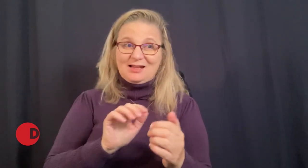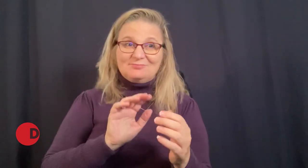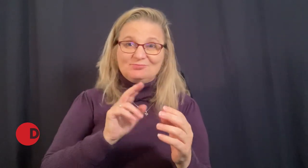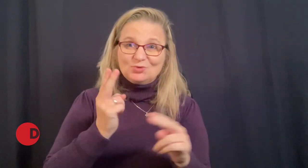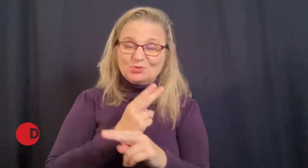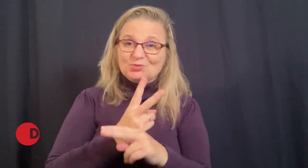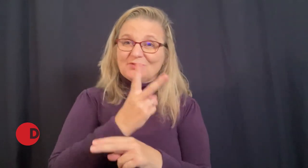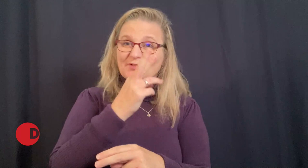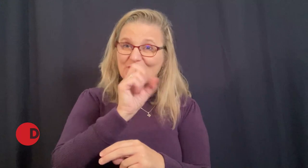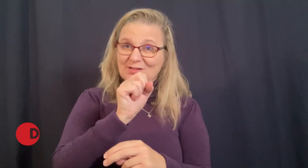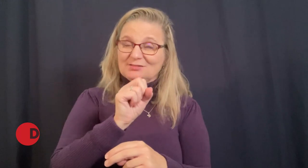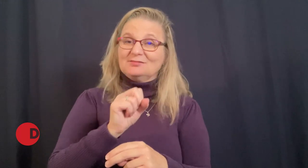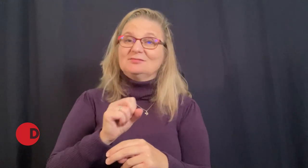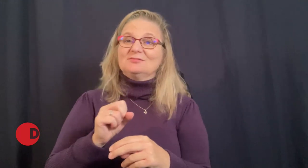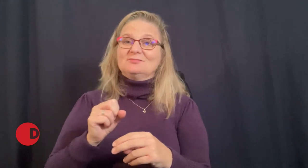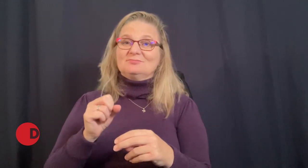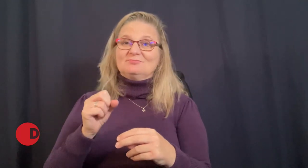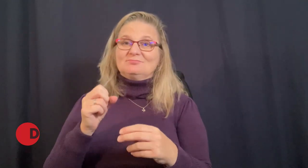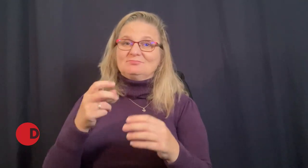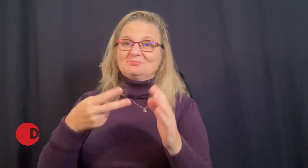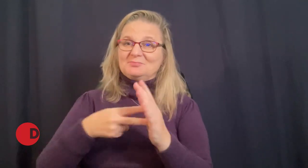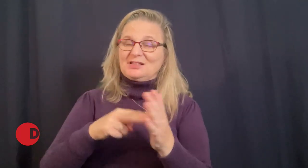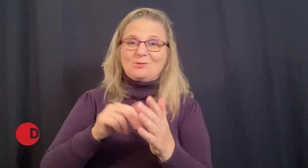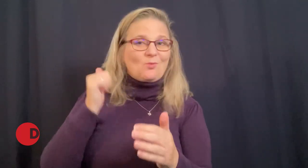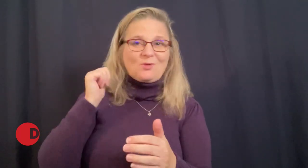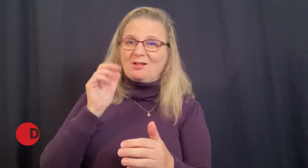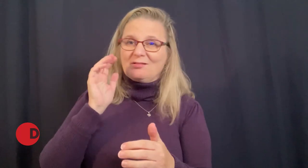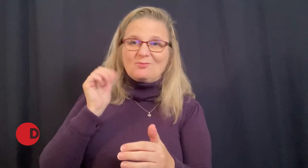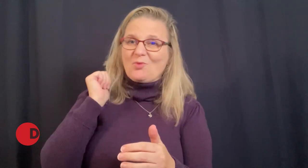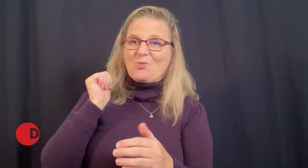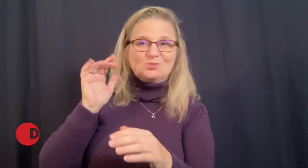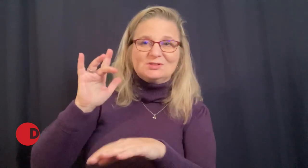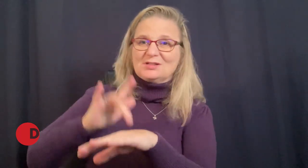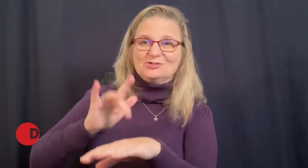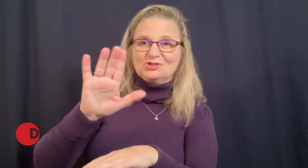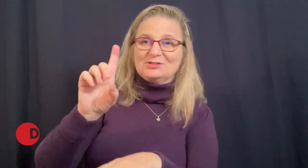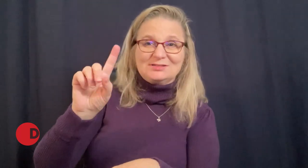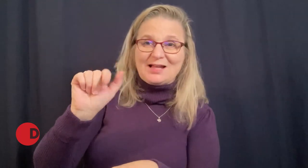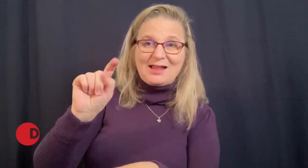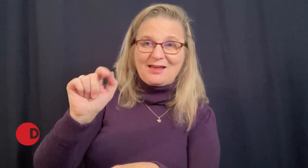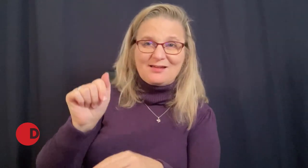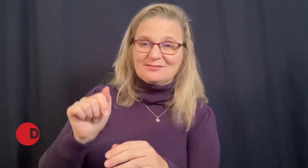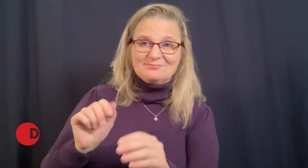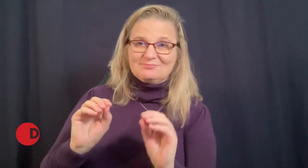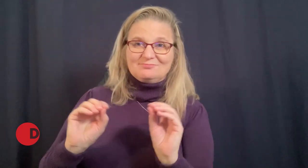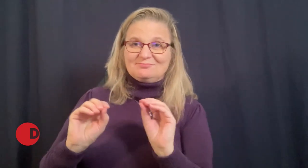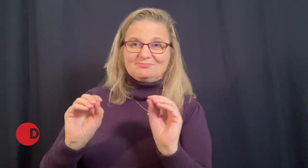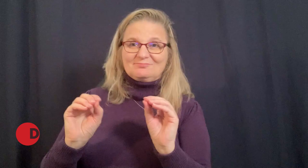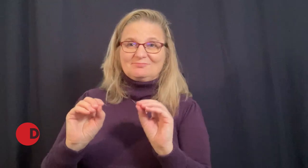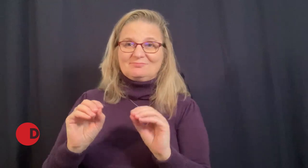You can use VRS without touching your Data plan!